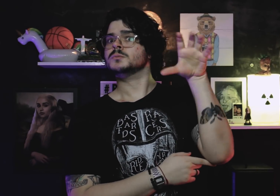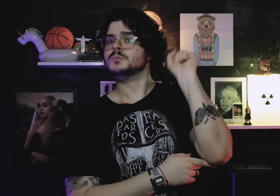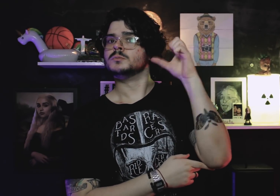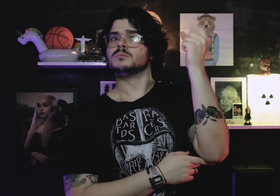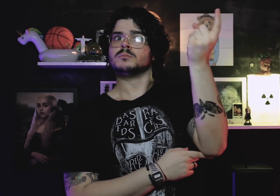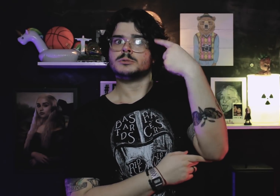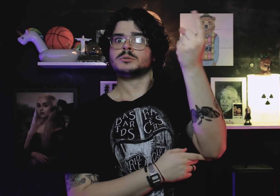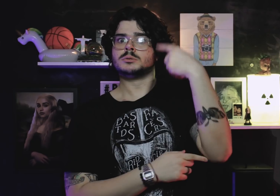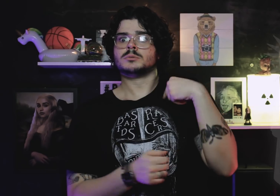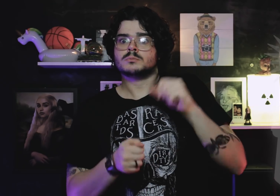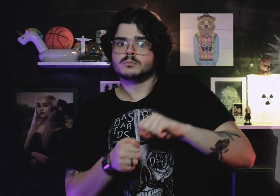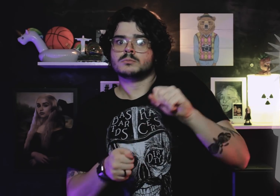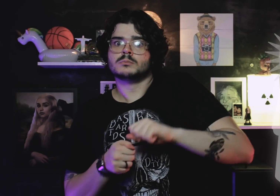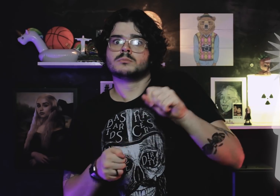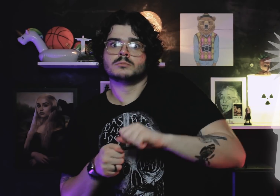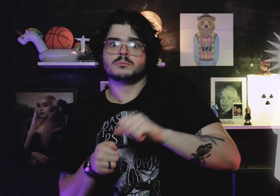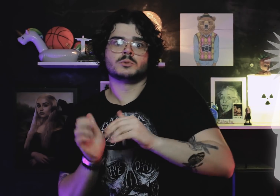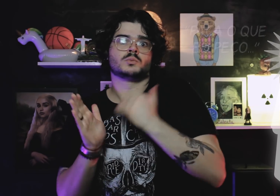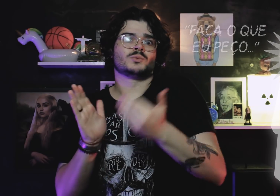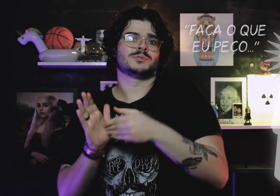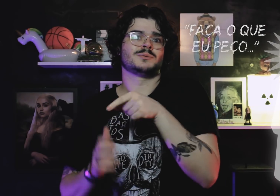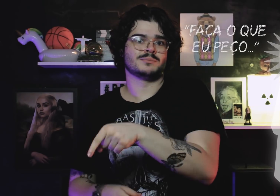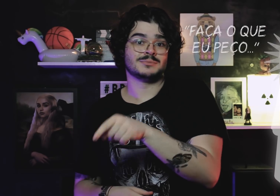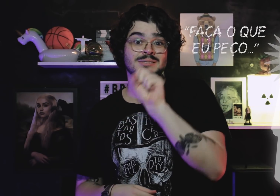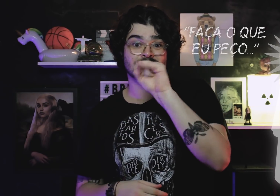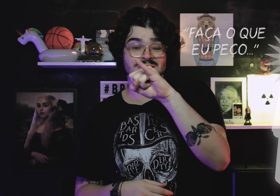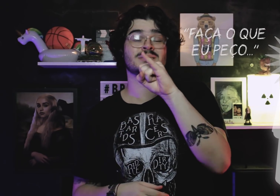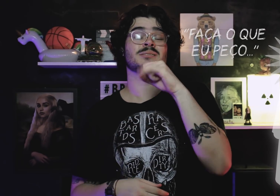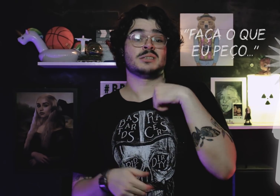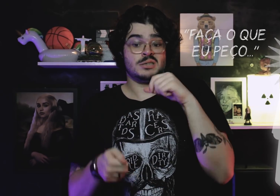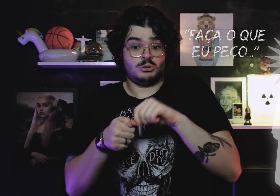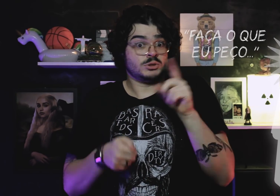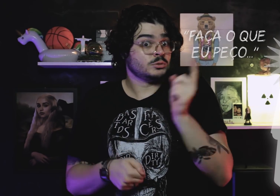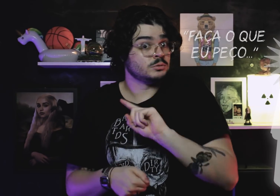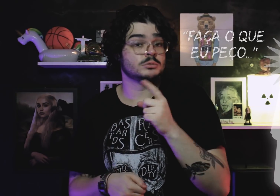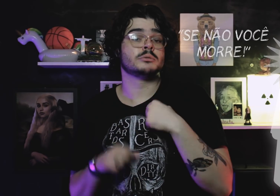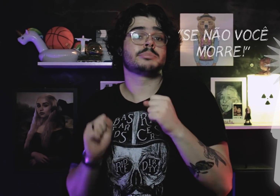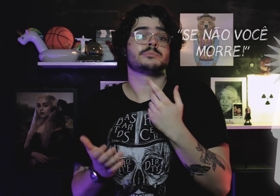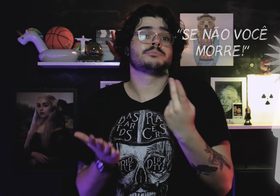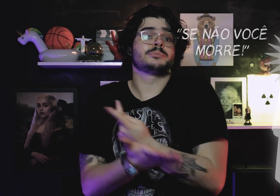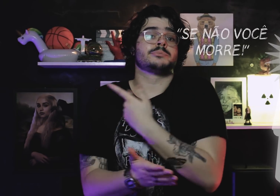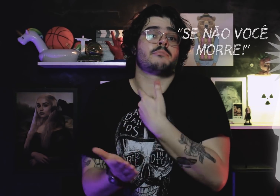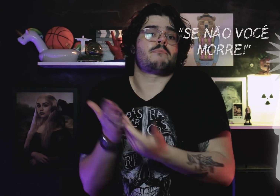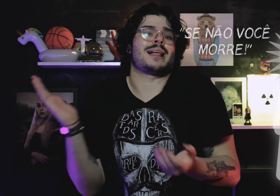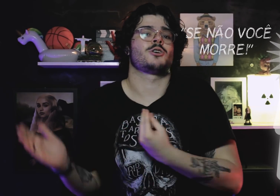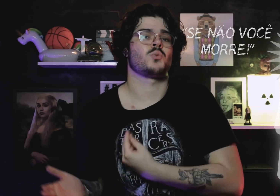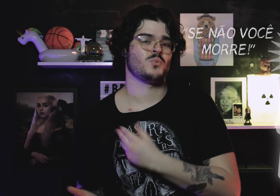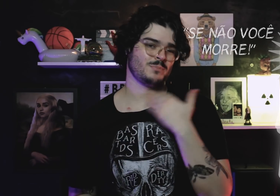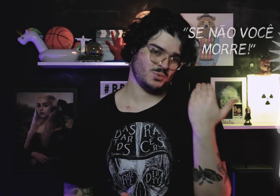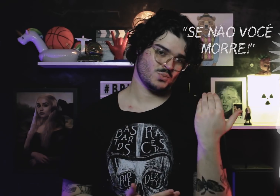what should be done to get on with his life.